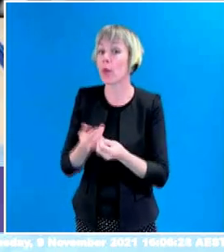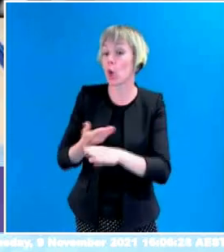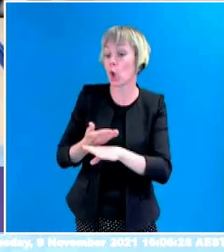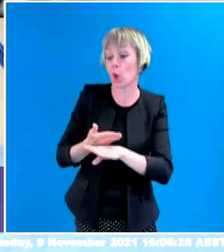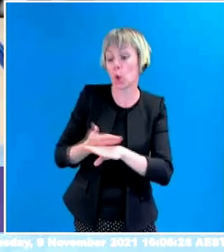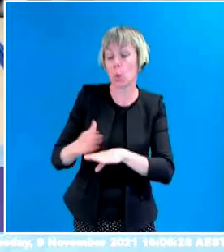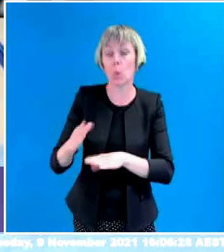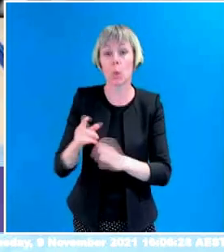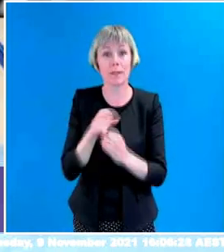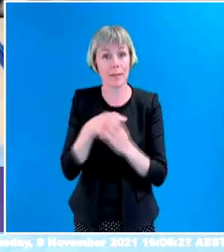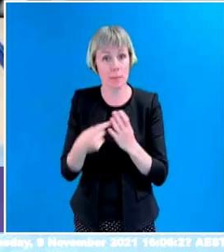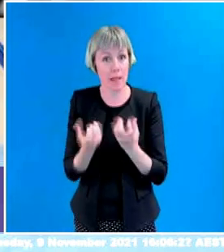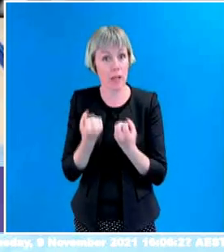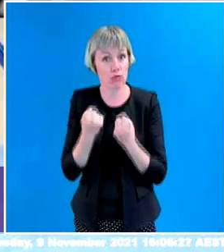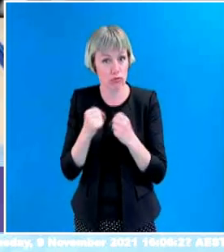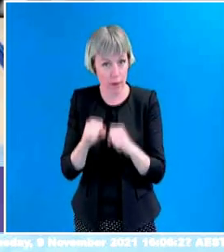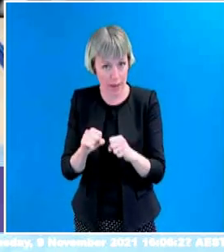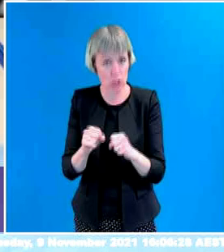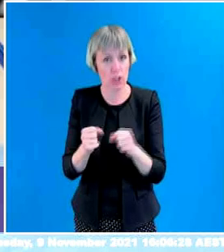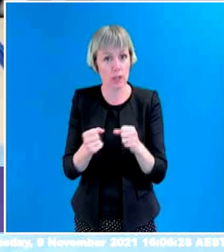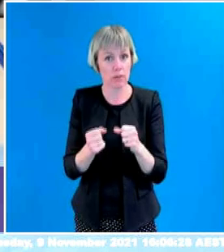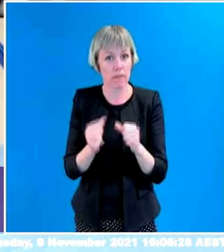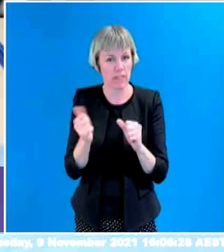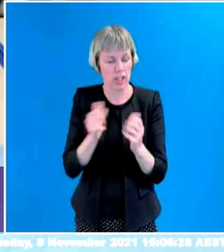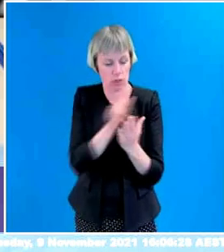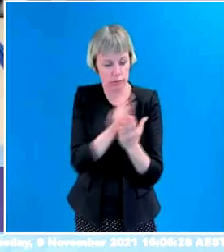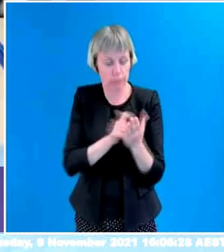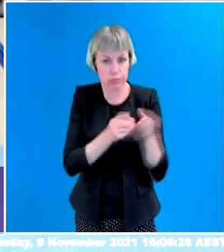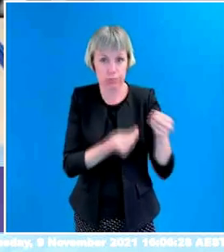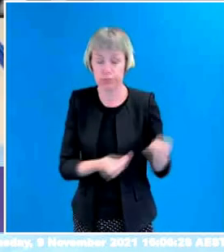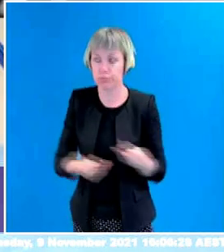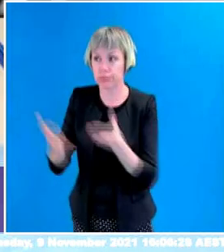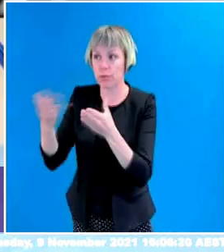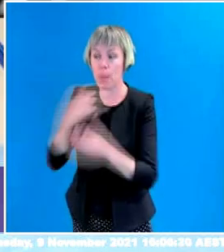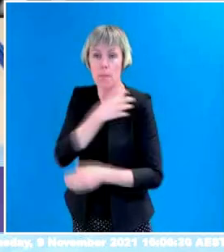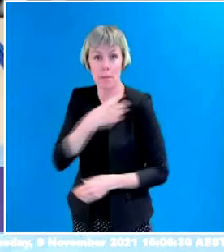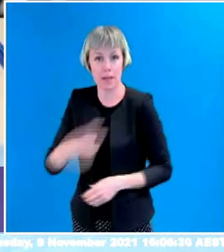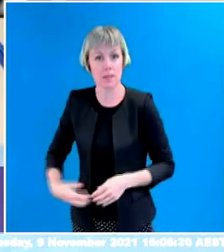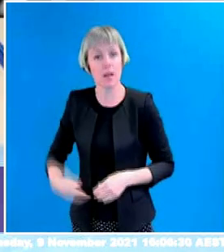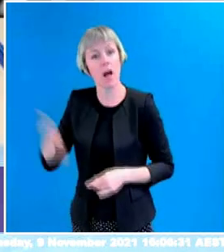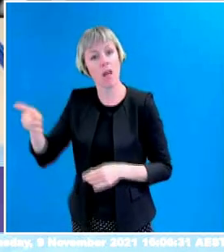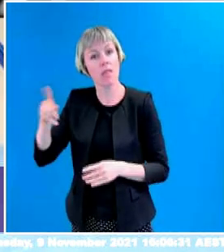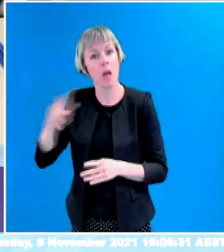before first ministers for final endorsement, there is a significant